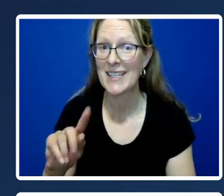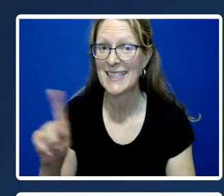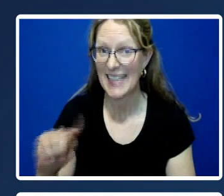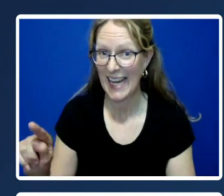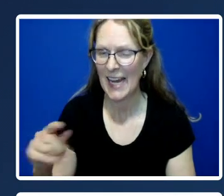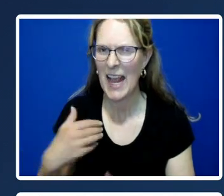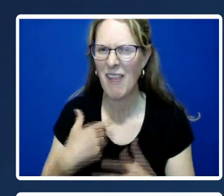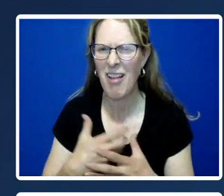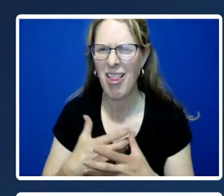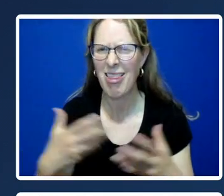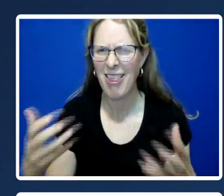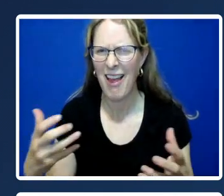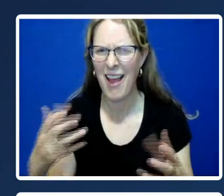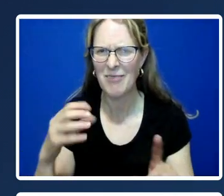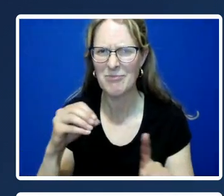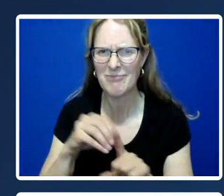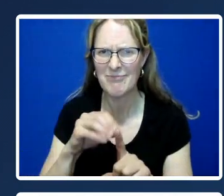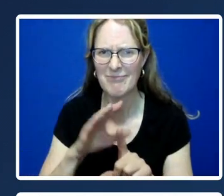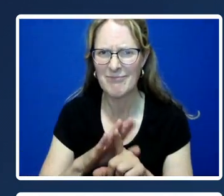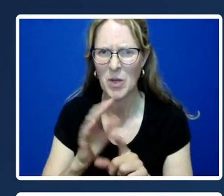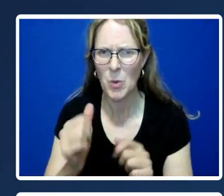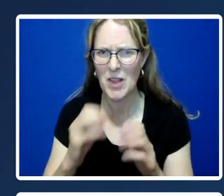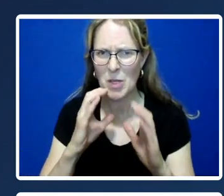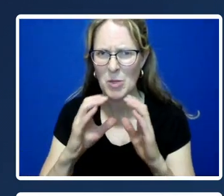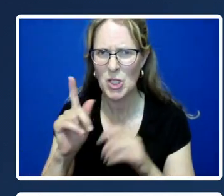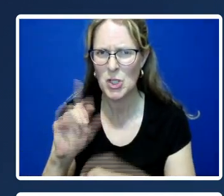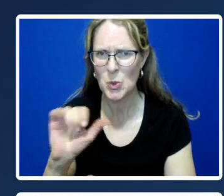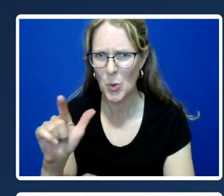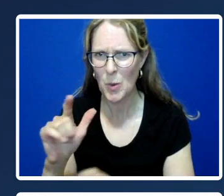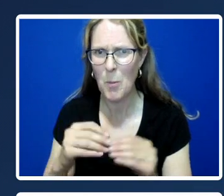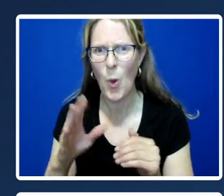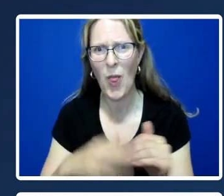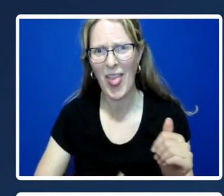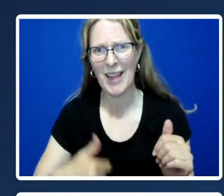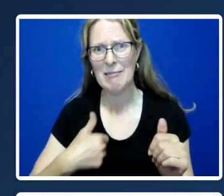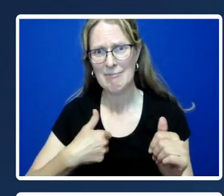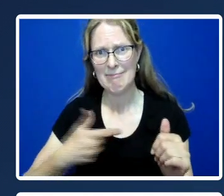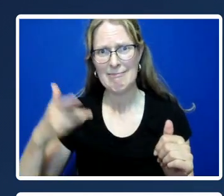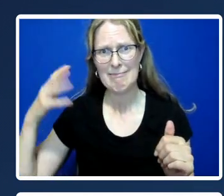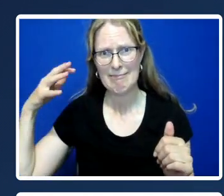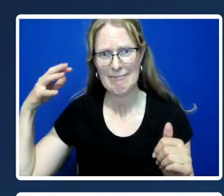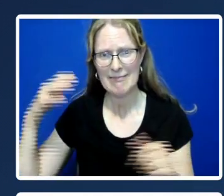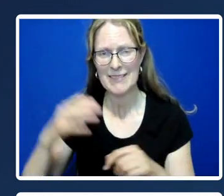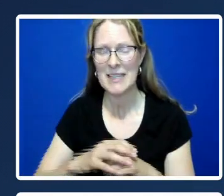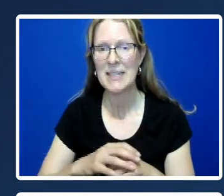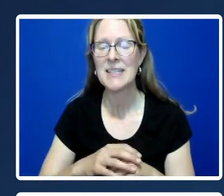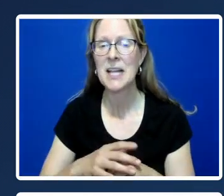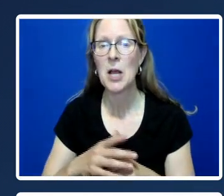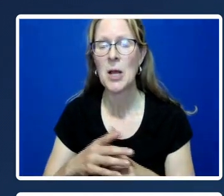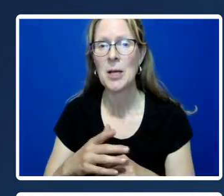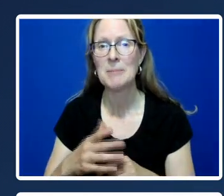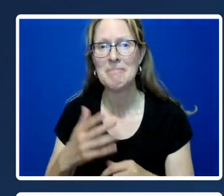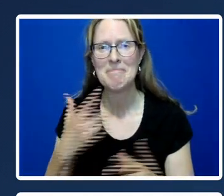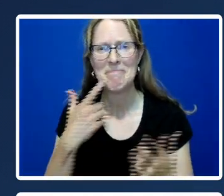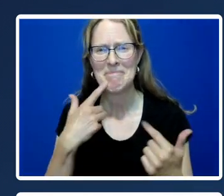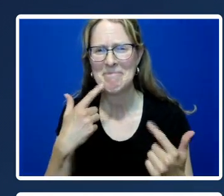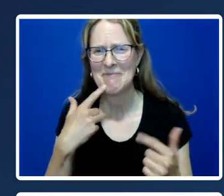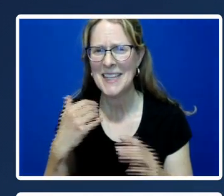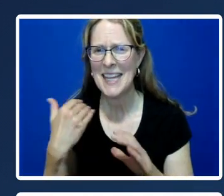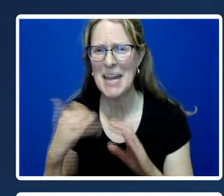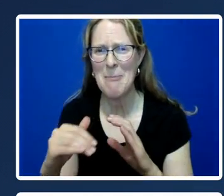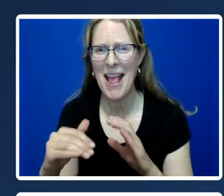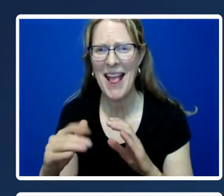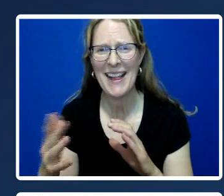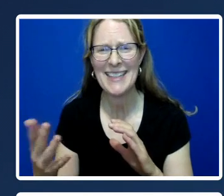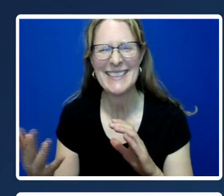when I was their age. And email was not -- you know, and I understand it's not the main one.